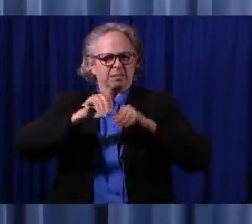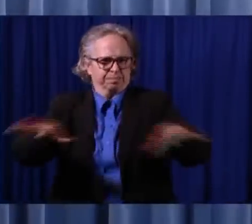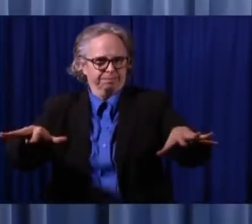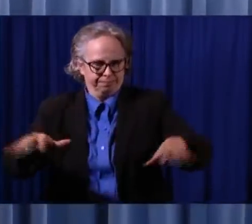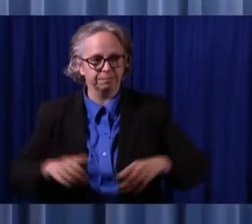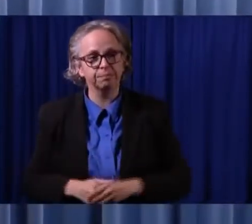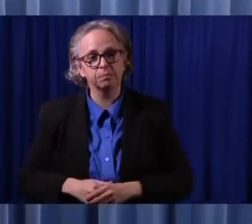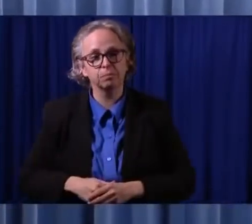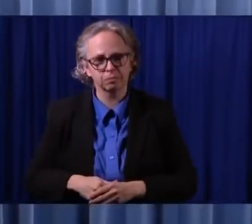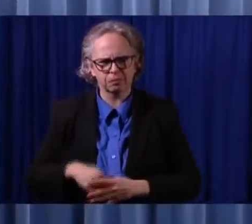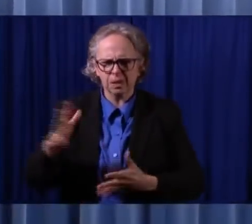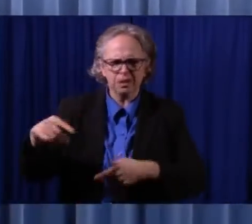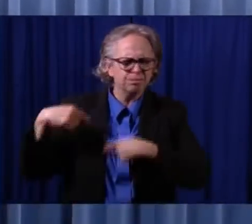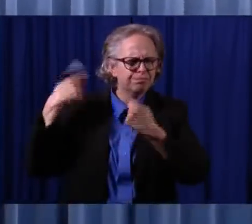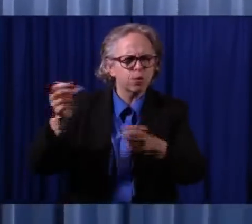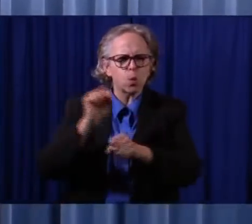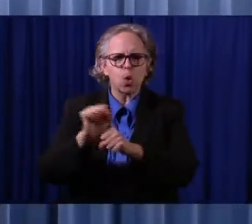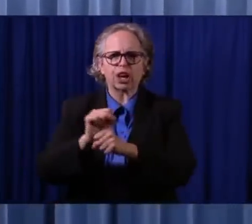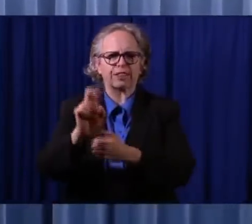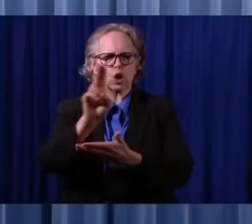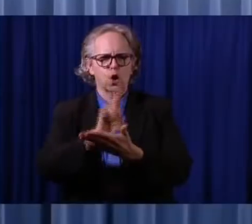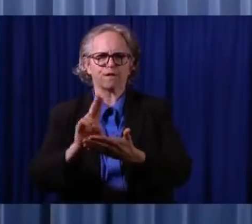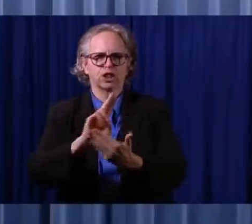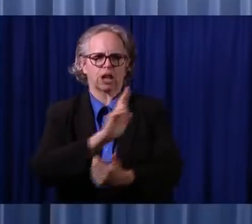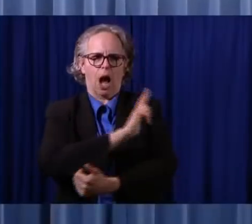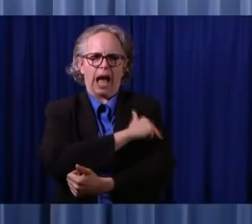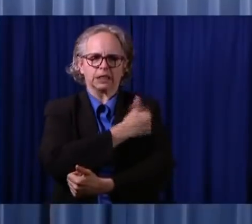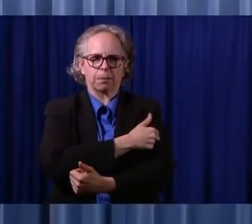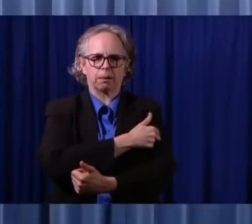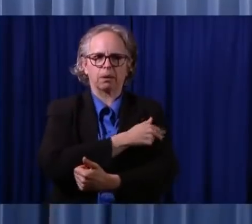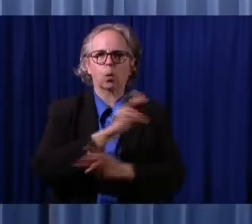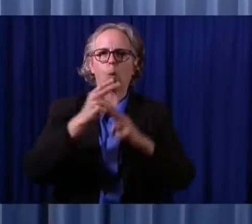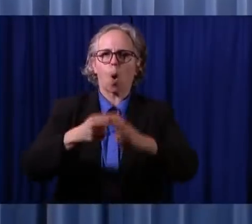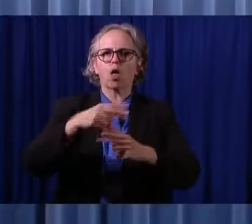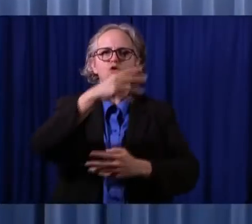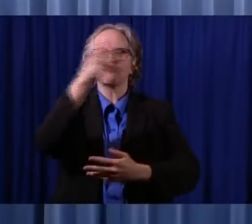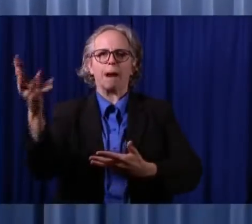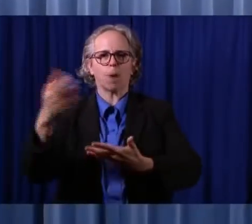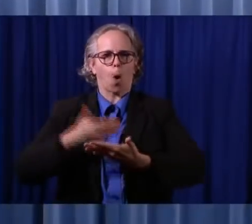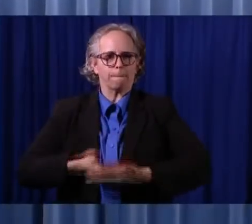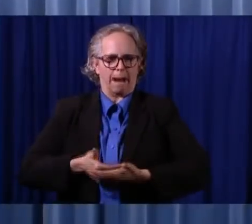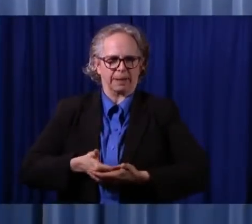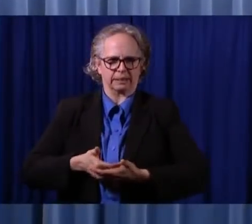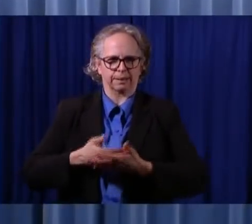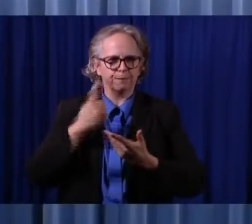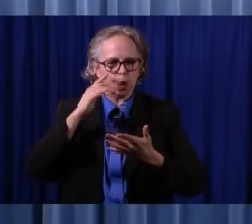WE ARE SCRAPPING IT WITH DR. AMY EDWARDS, A PEDIATRIC INFECTIOUS DISEASE DOCTOR AND